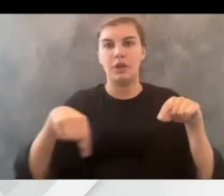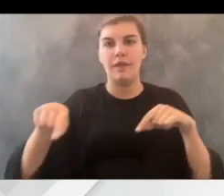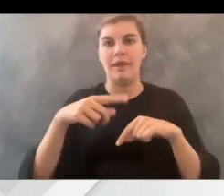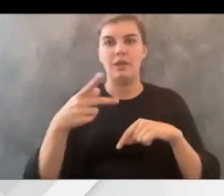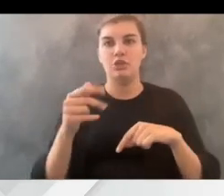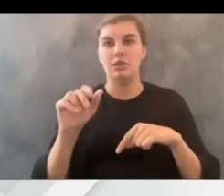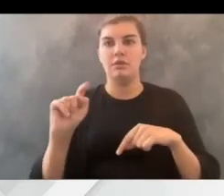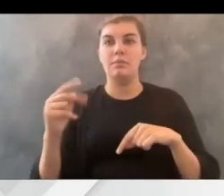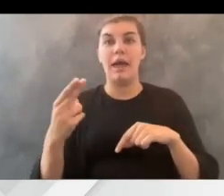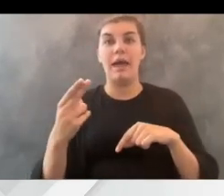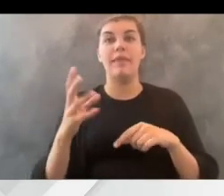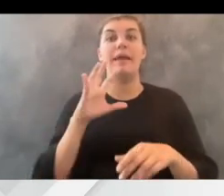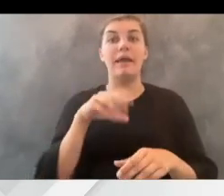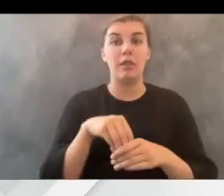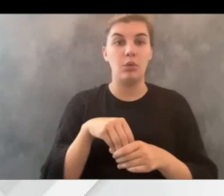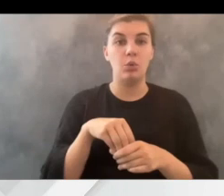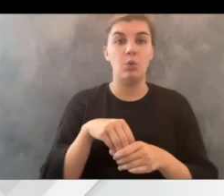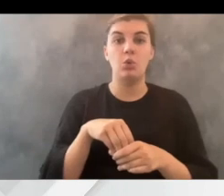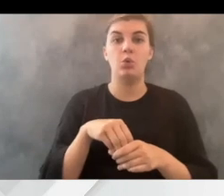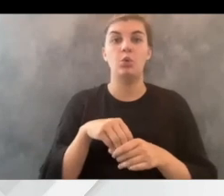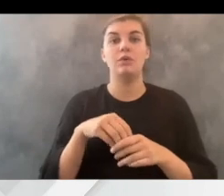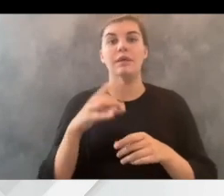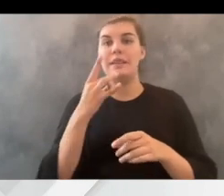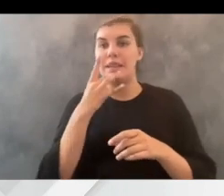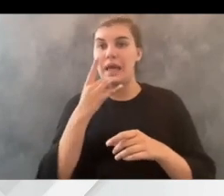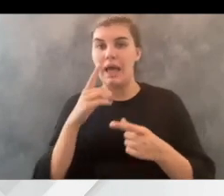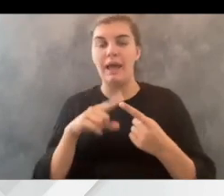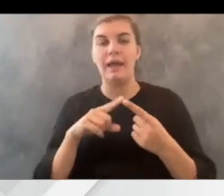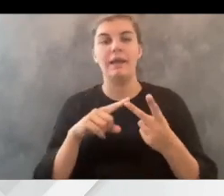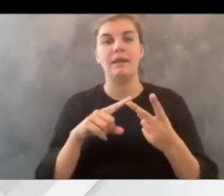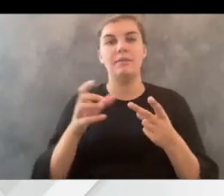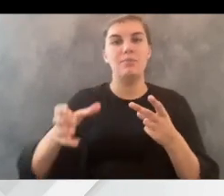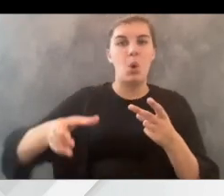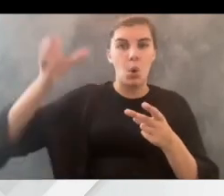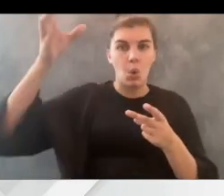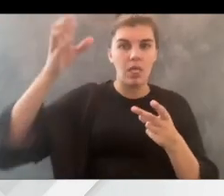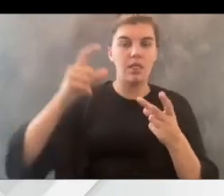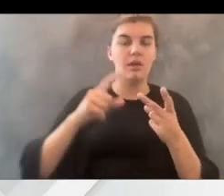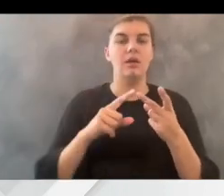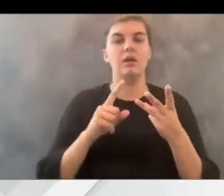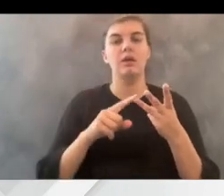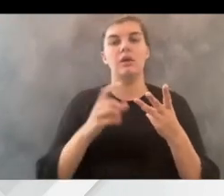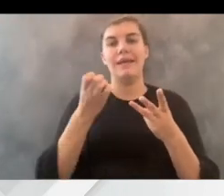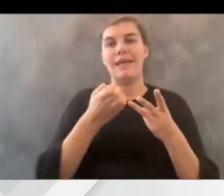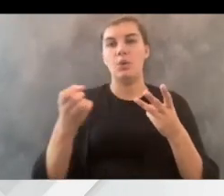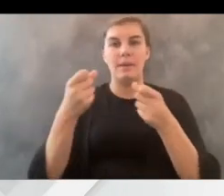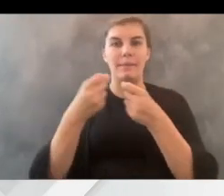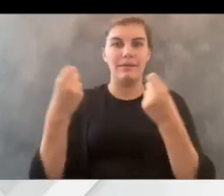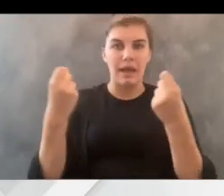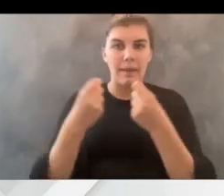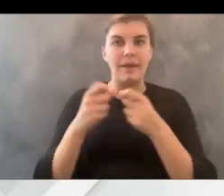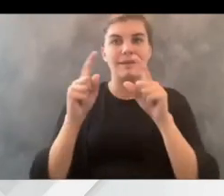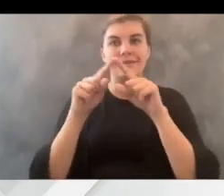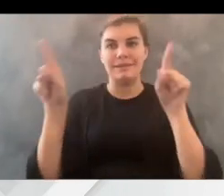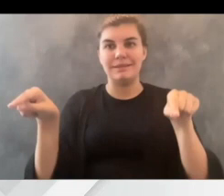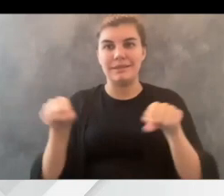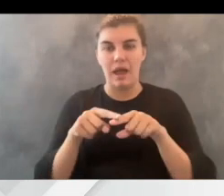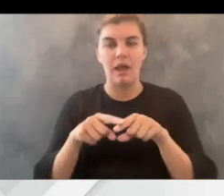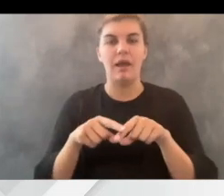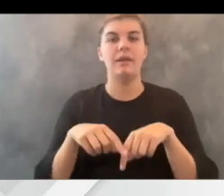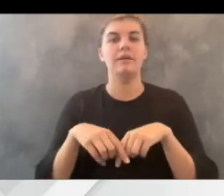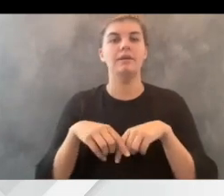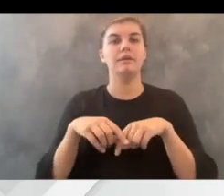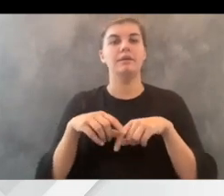are not limited: to street lights, utility poles, equipment cabinets, sign posts, signs, parking meters,